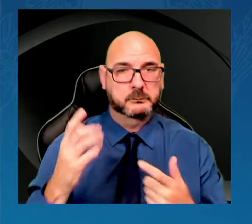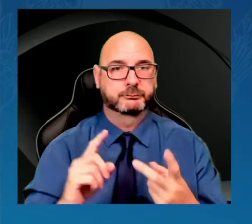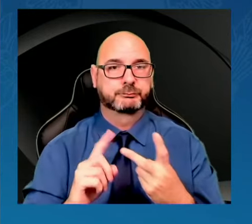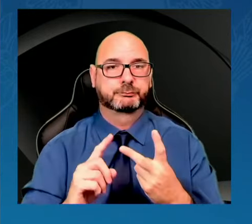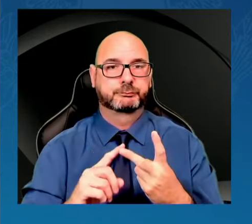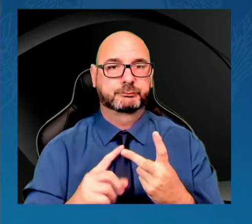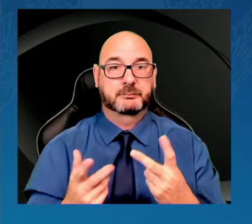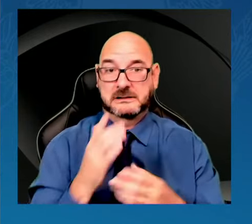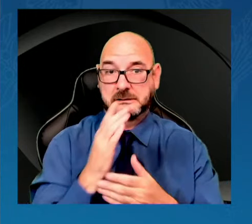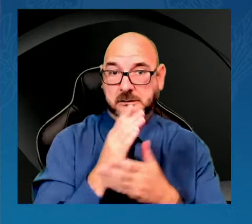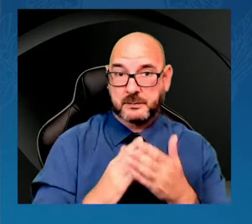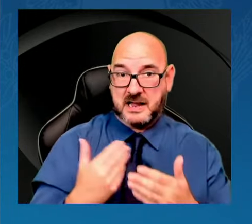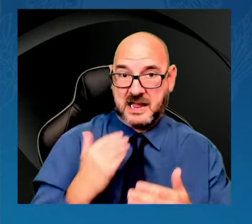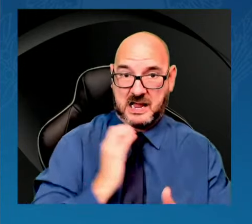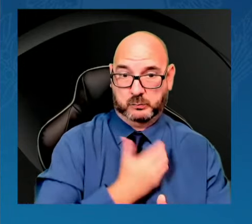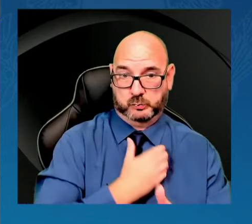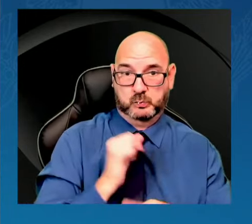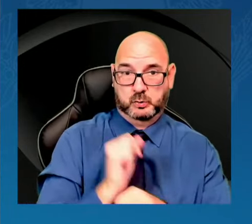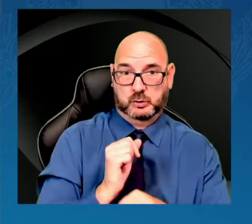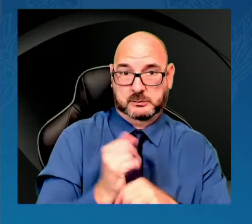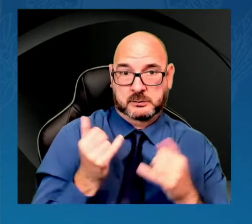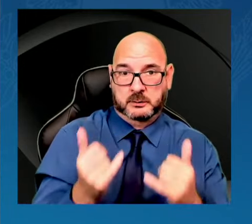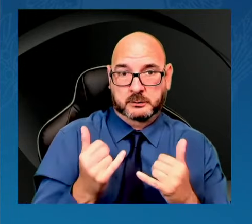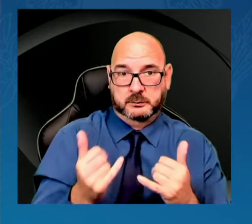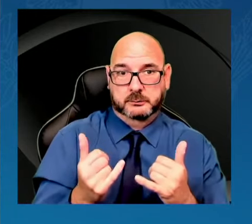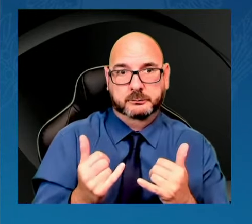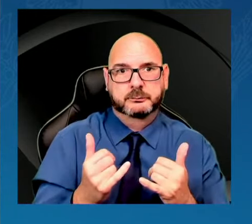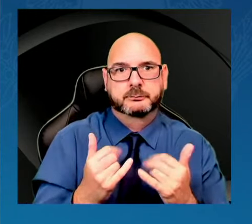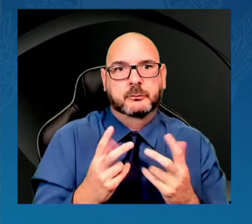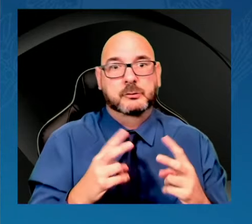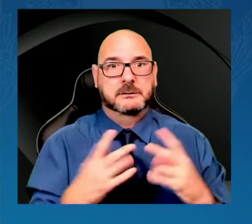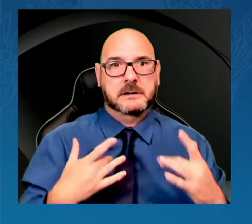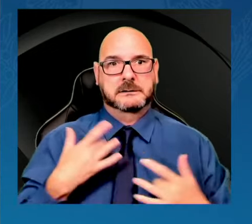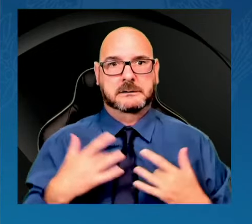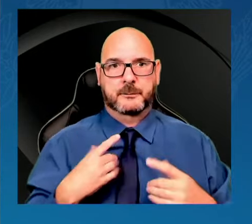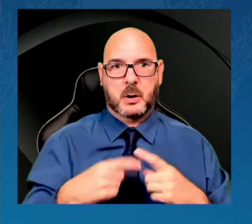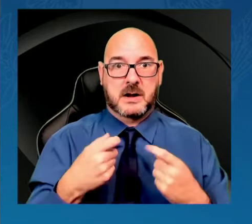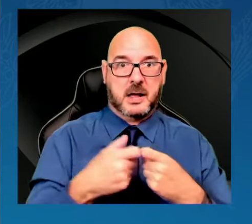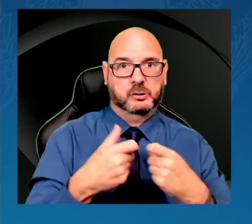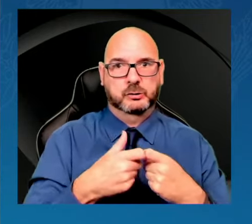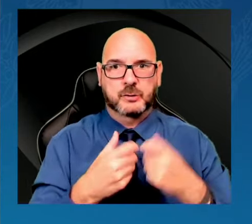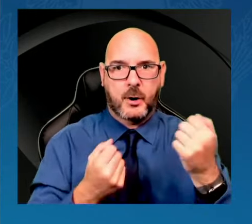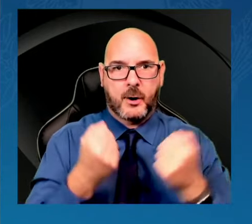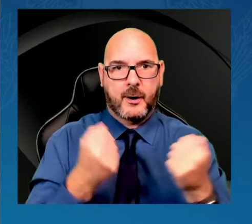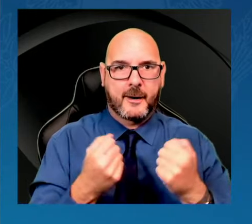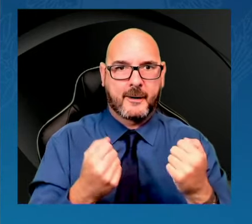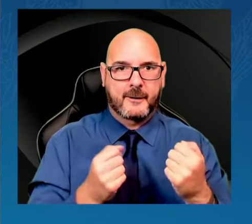that I'm also very excited about around electric vehicles and what that will mean. Electric school buses. Right?